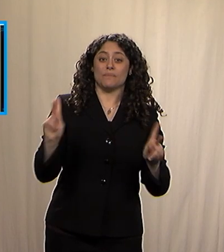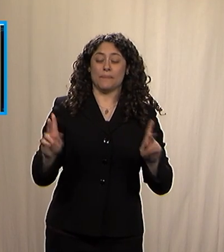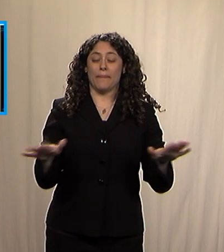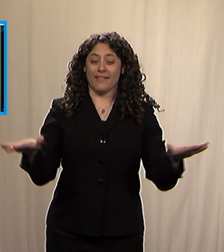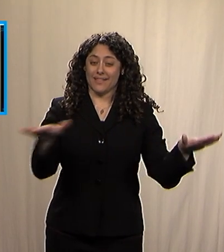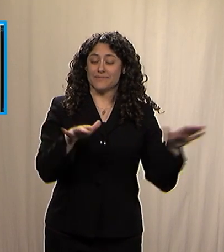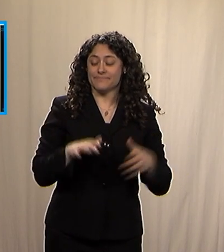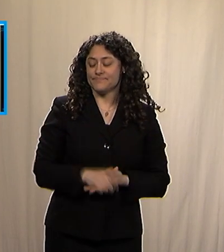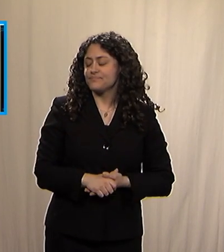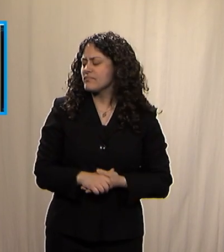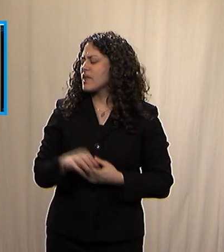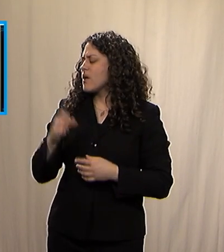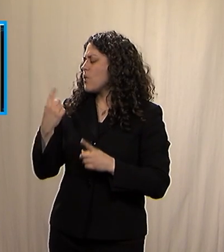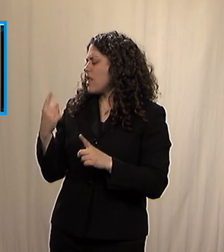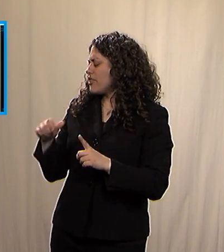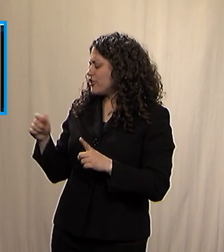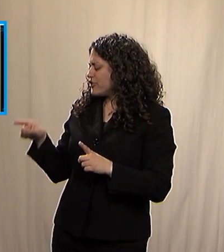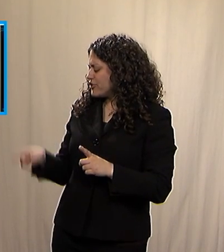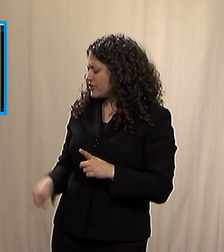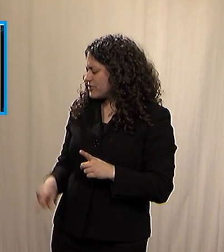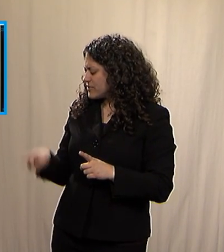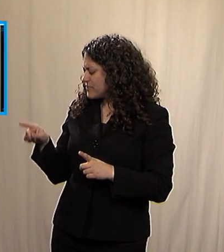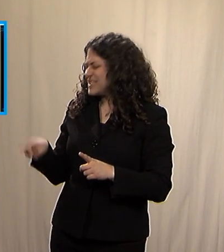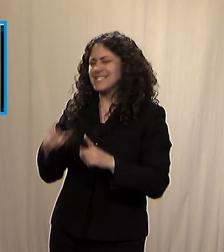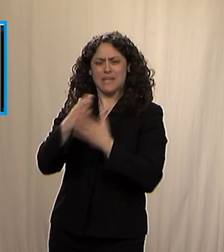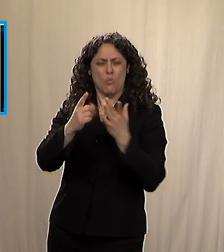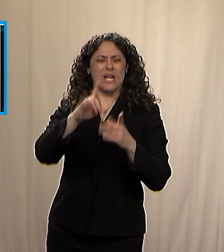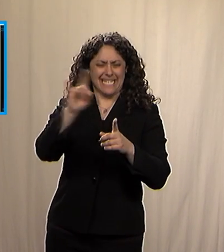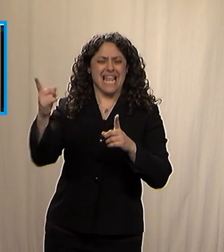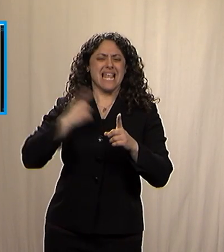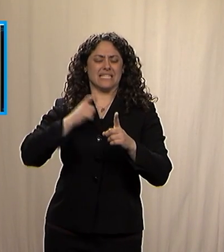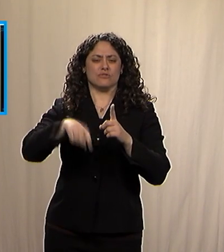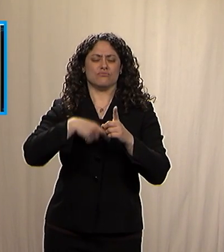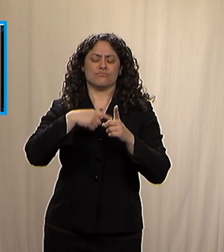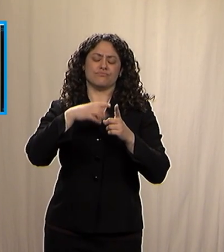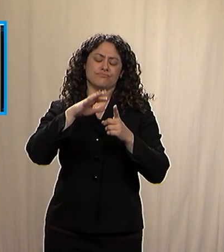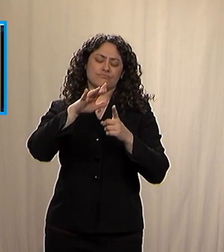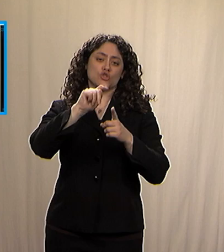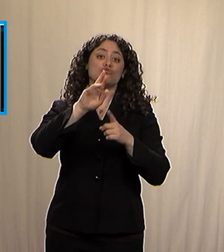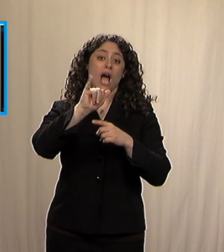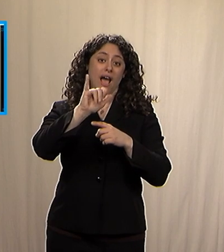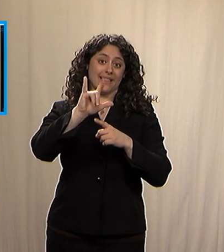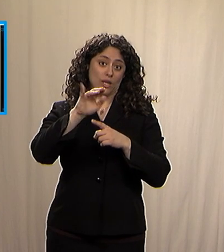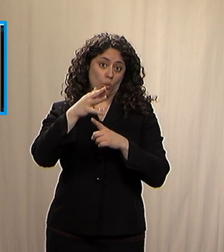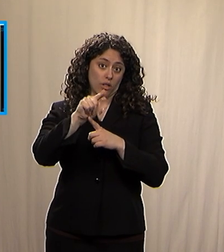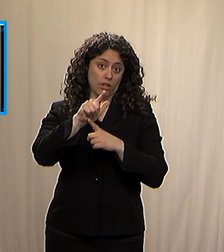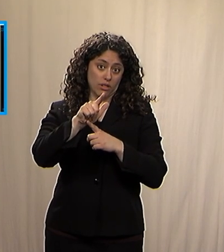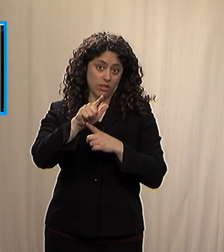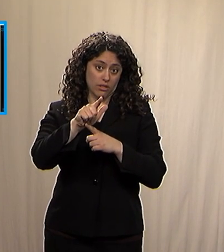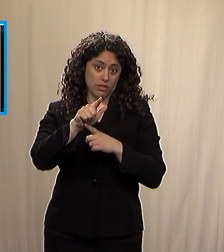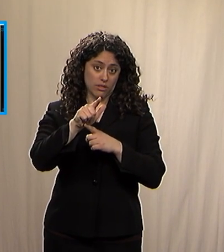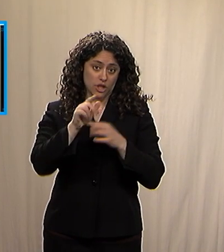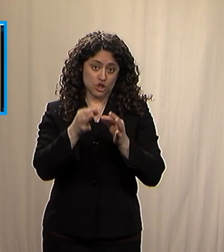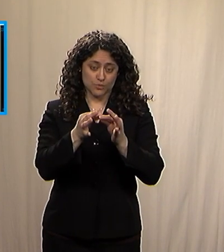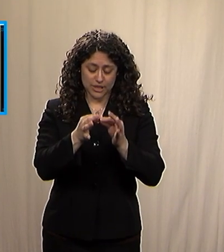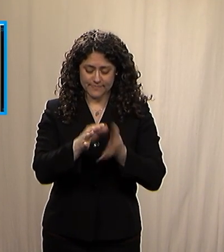About trilingual interpreting. I think that's really interesting. Because if you're talking about interpreting